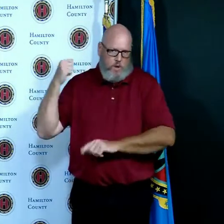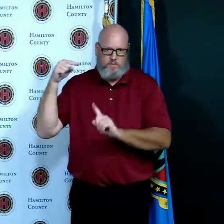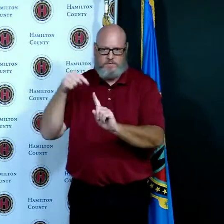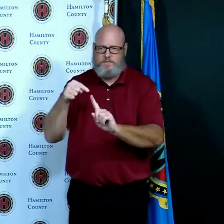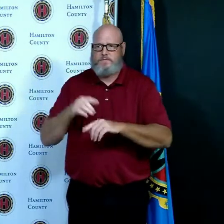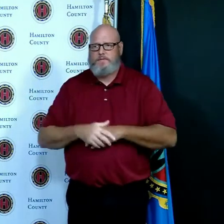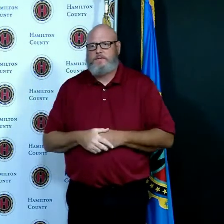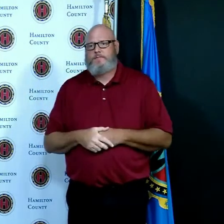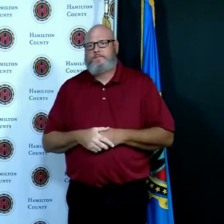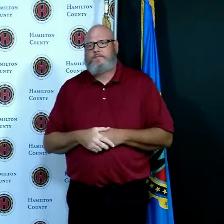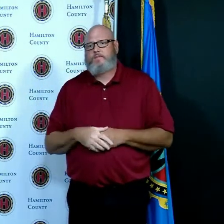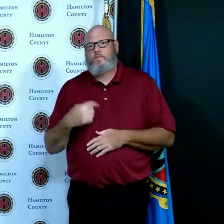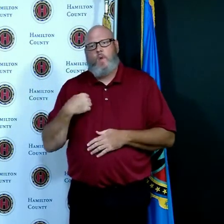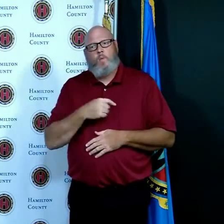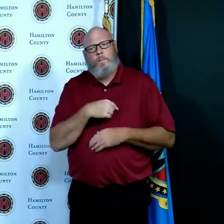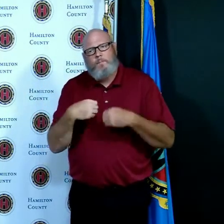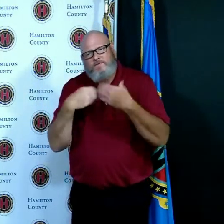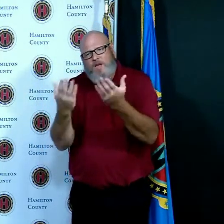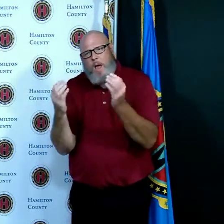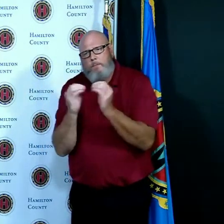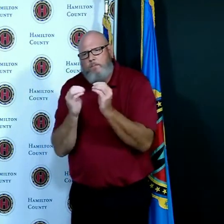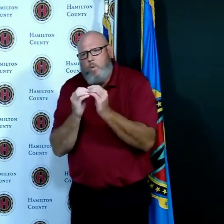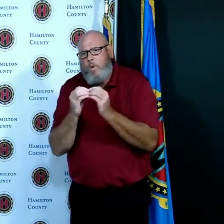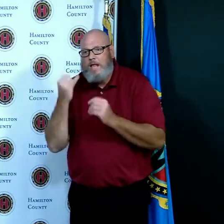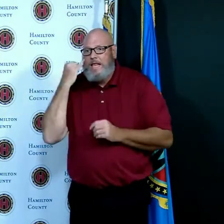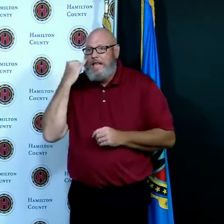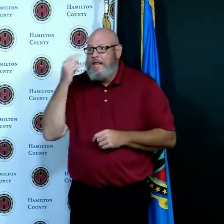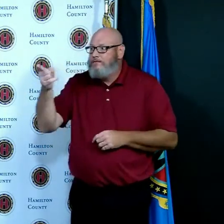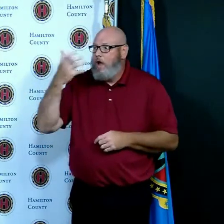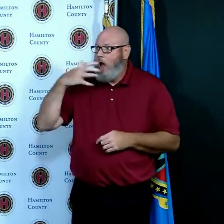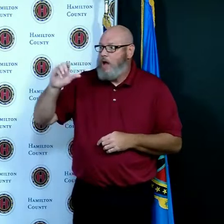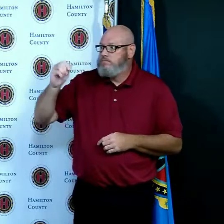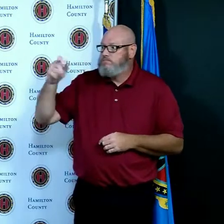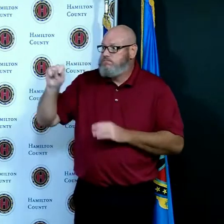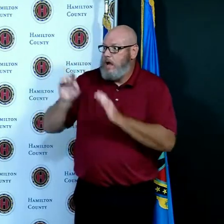increase in positive cases because we know that early detection is